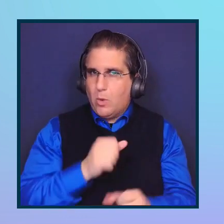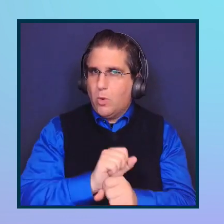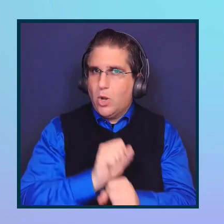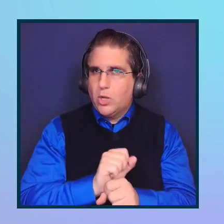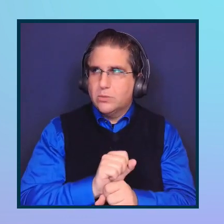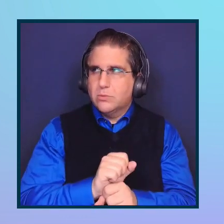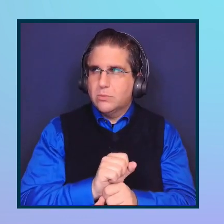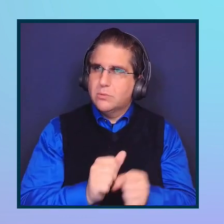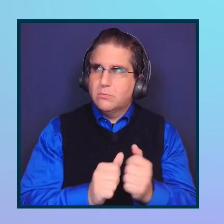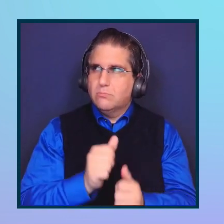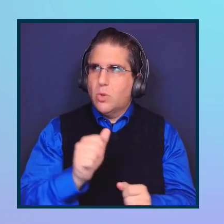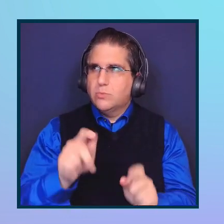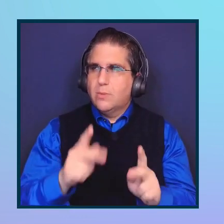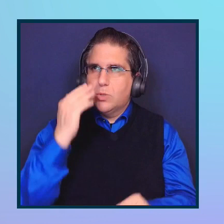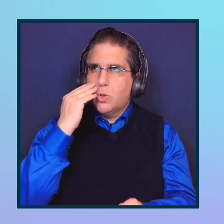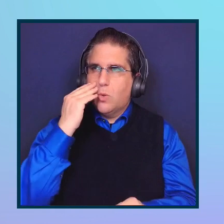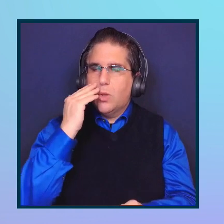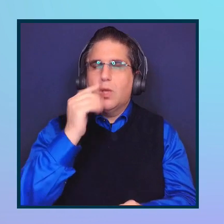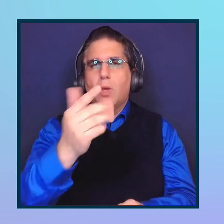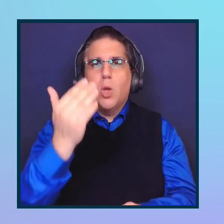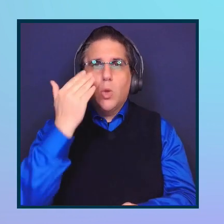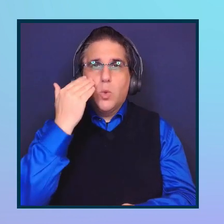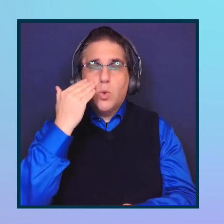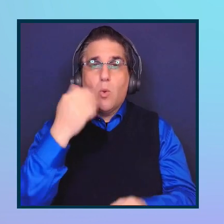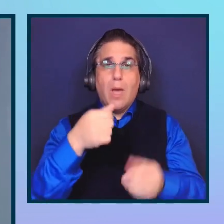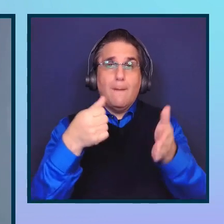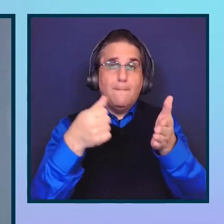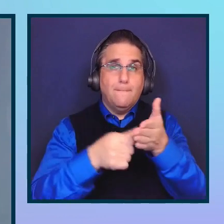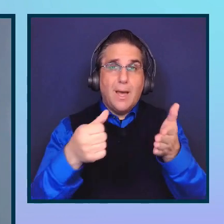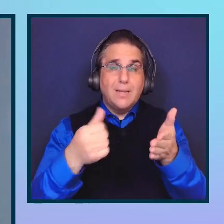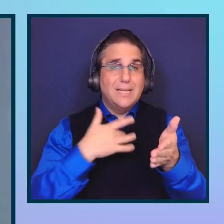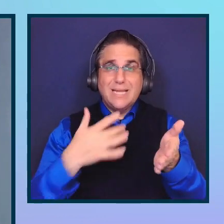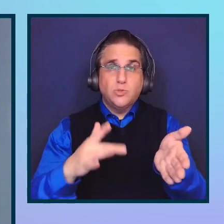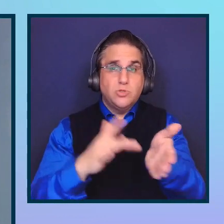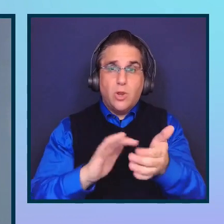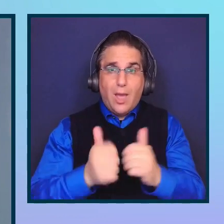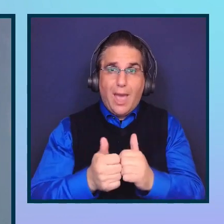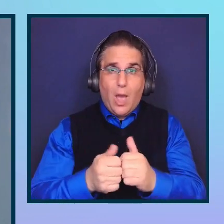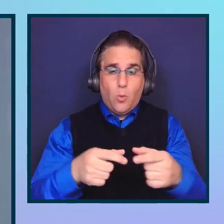you might know that a button is triggered by the space and the enter in your keyboard and your mouse,